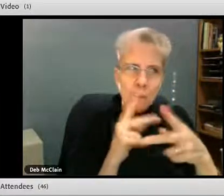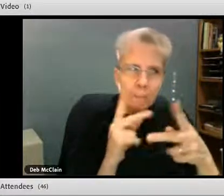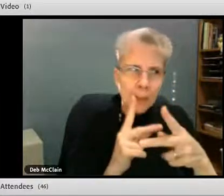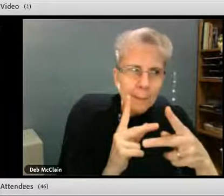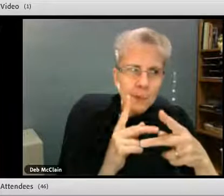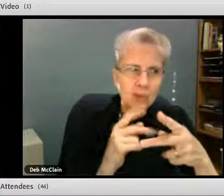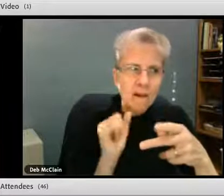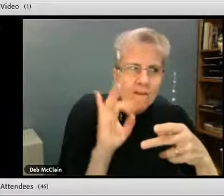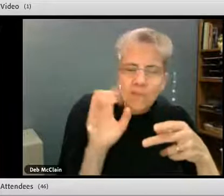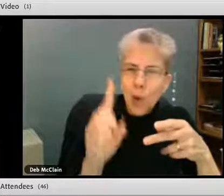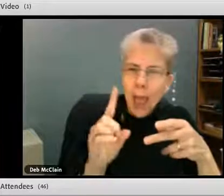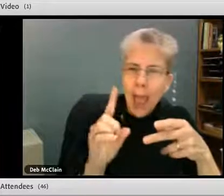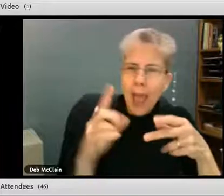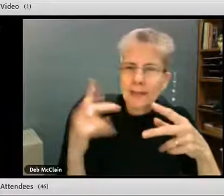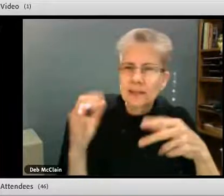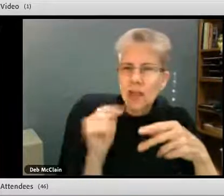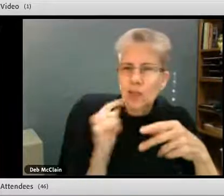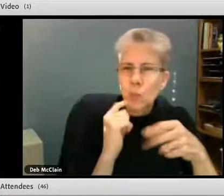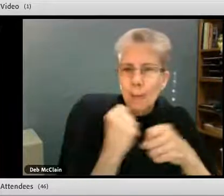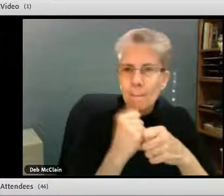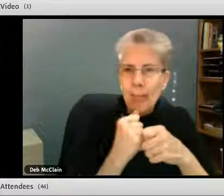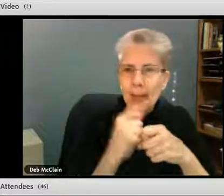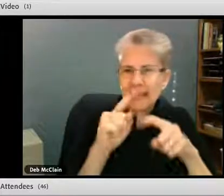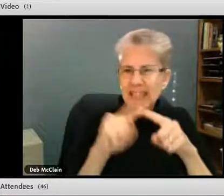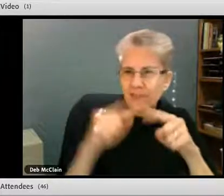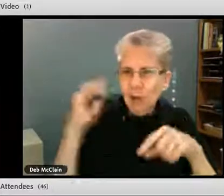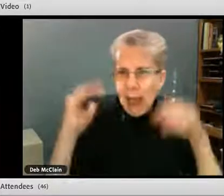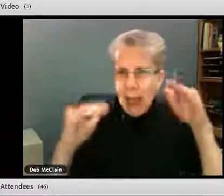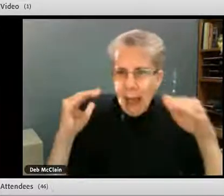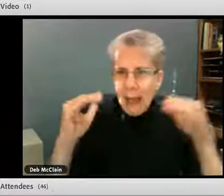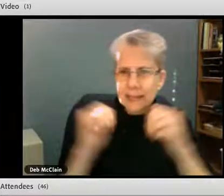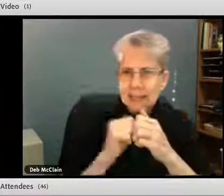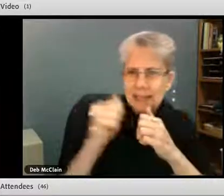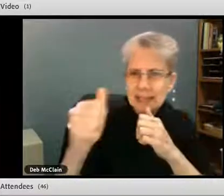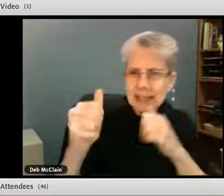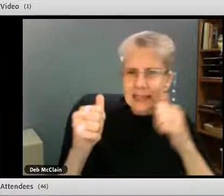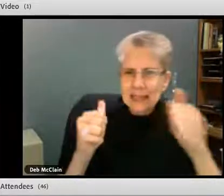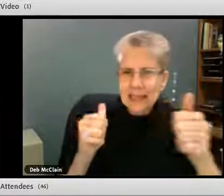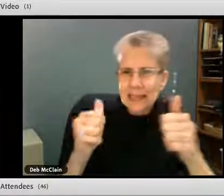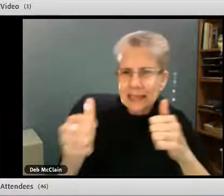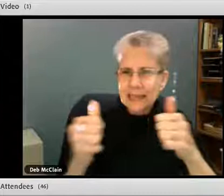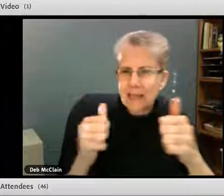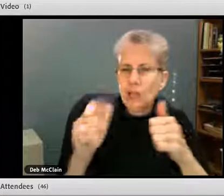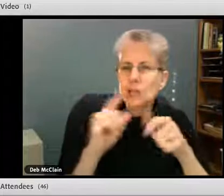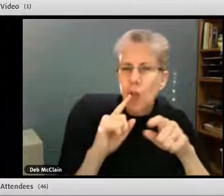You want to have different distances in there. So it's important to do.